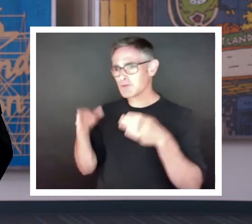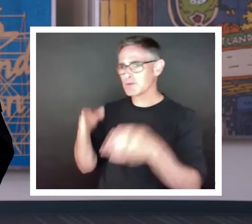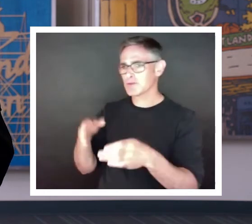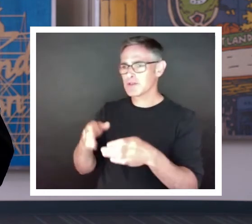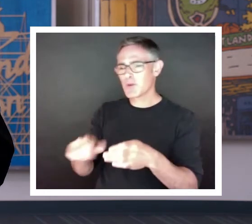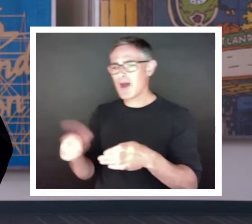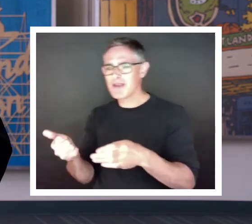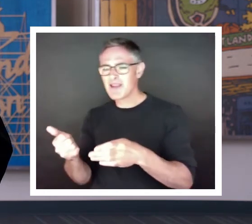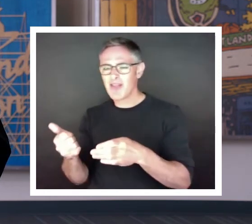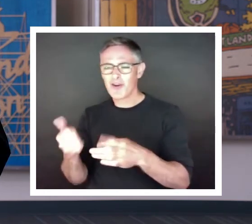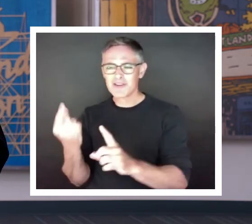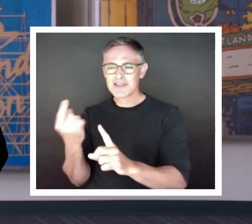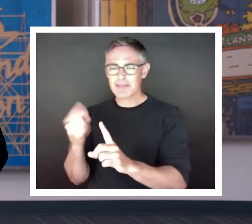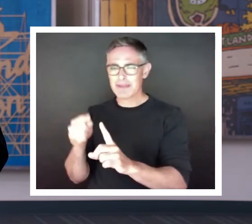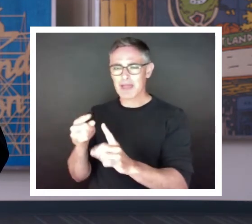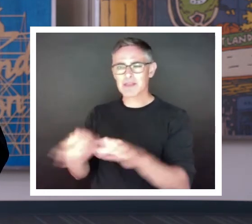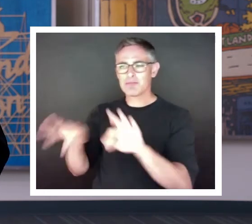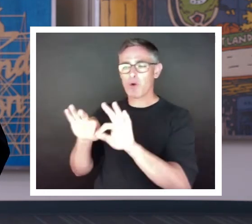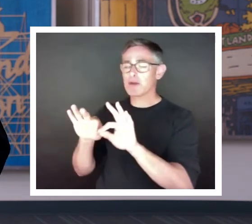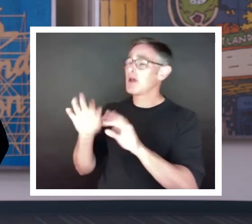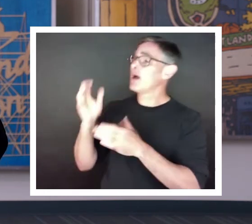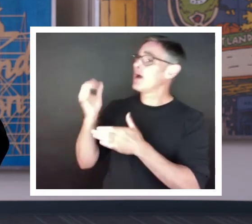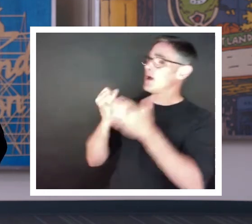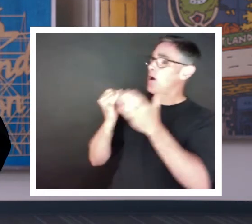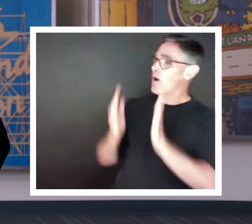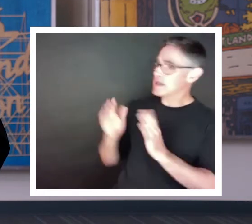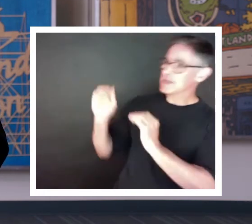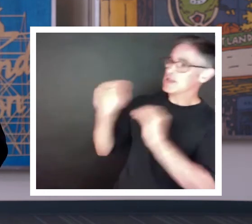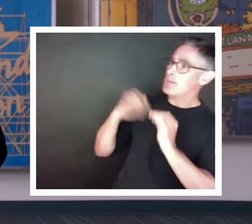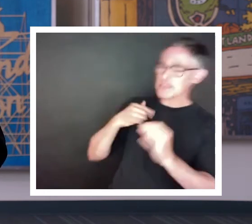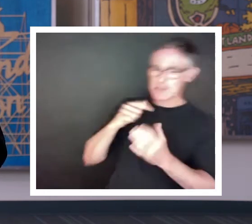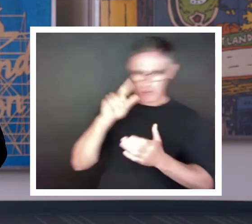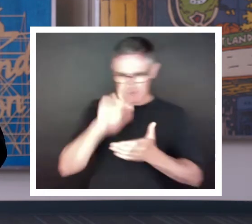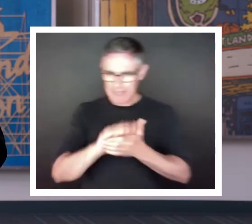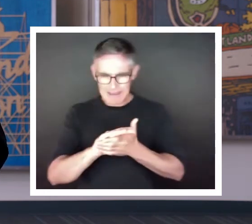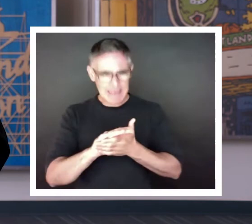I was taught by an artist to believe in the magic of everyday experiences.